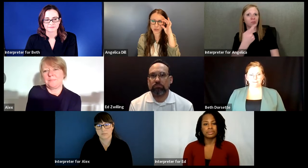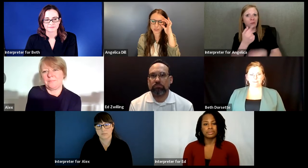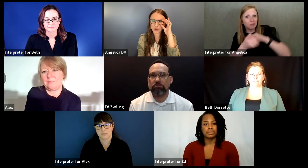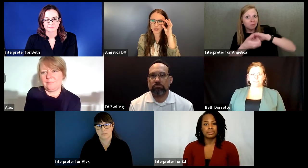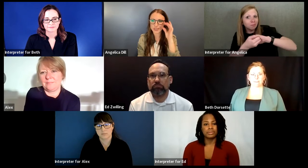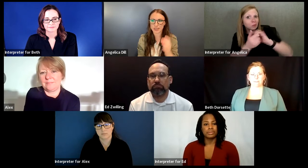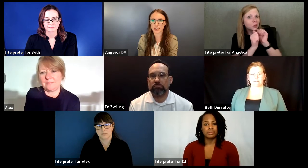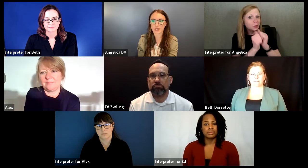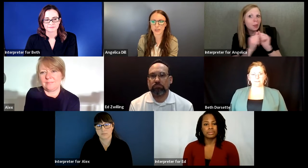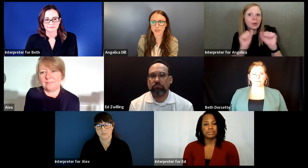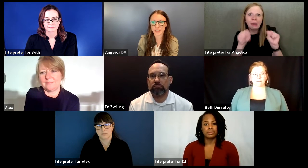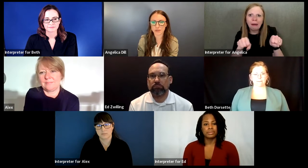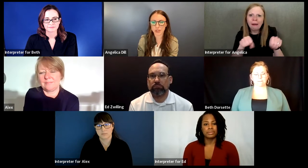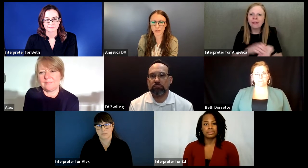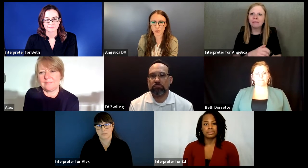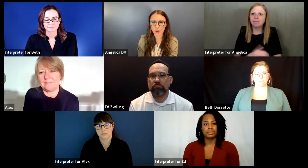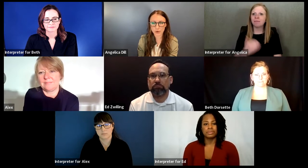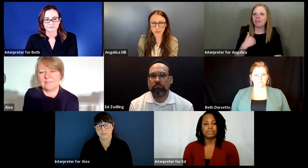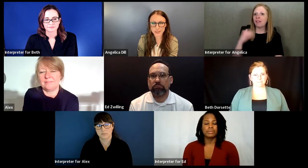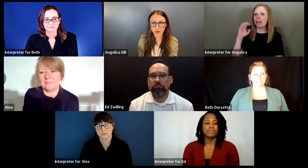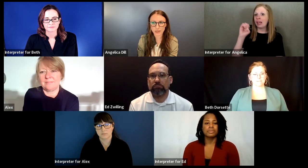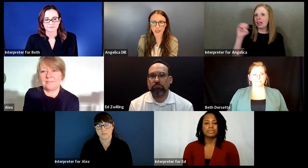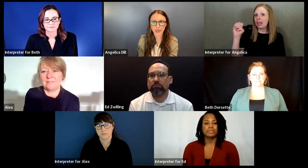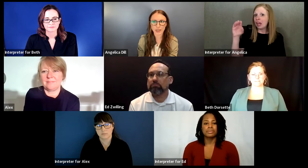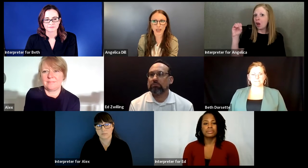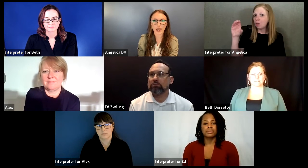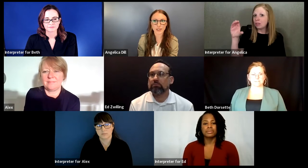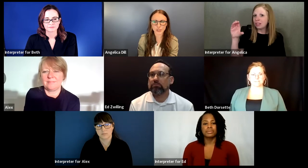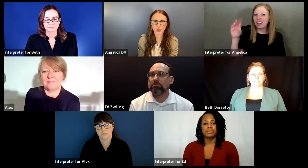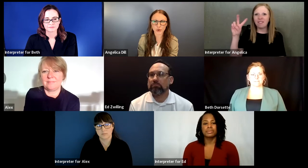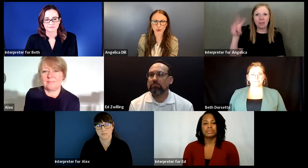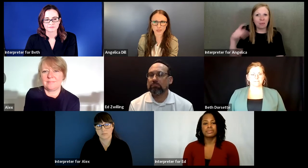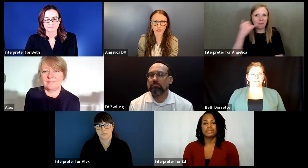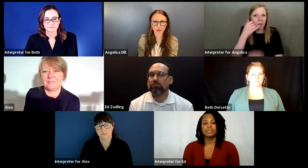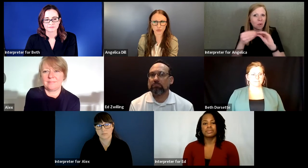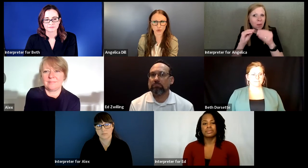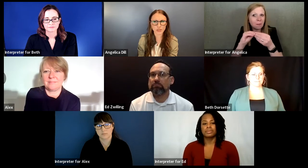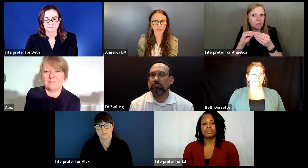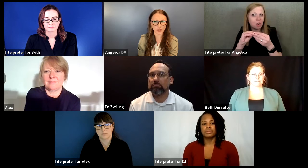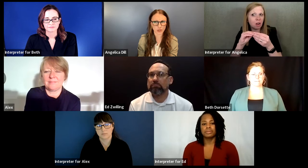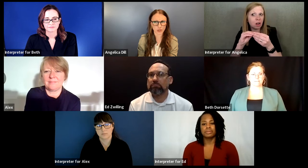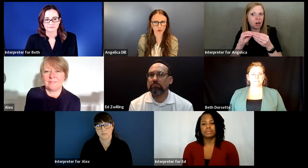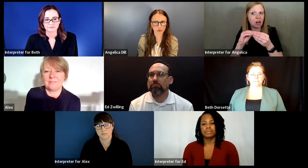There also is an EEOC videophone number that I saw online. I don't know if that's videophone to videophone.